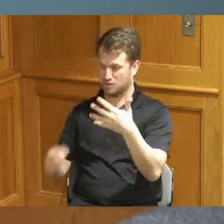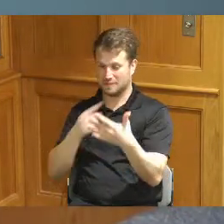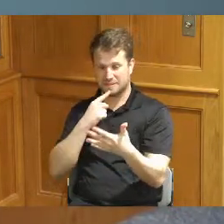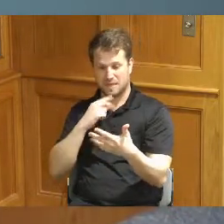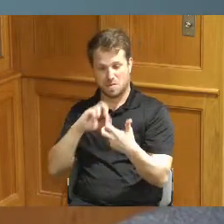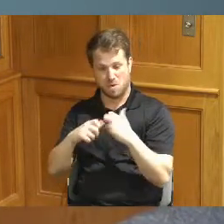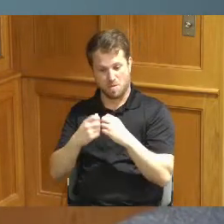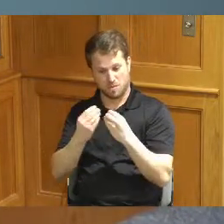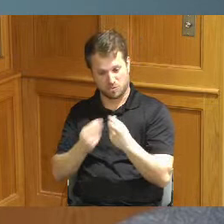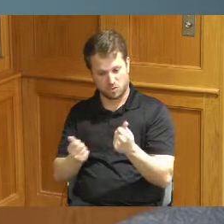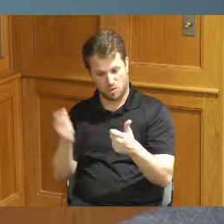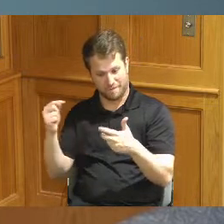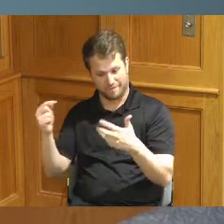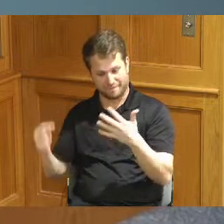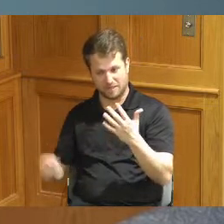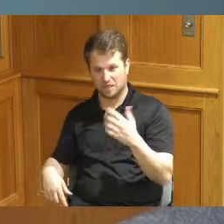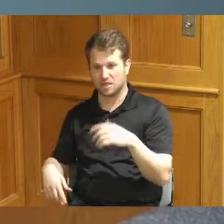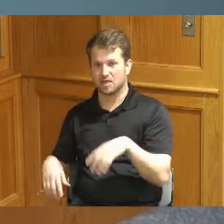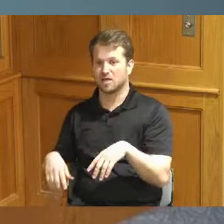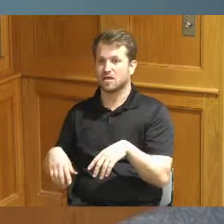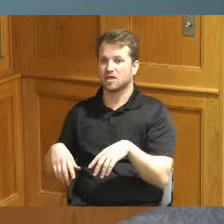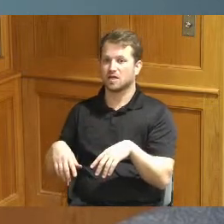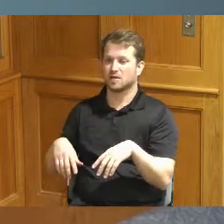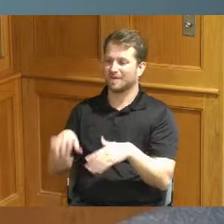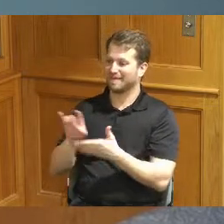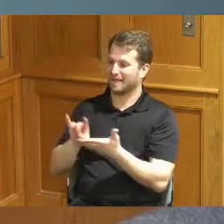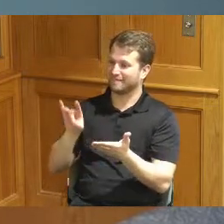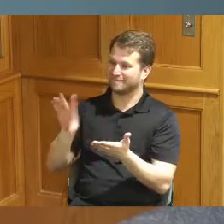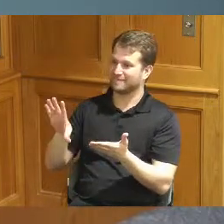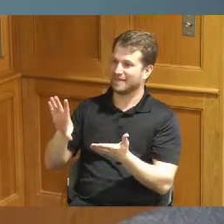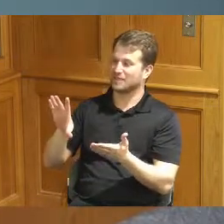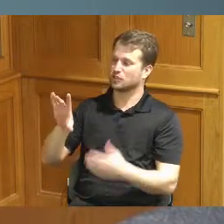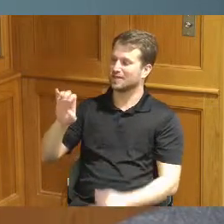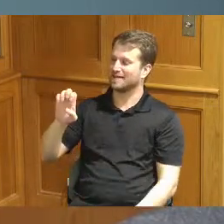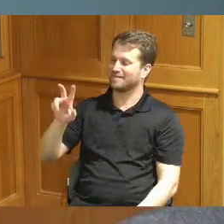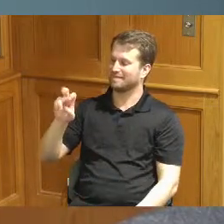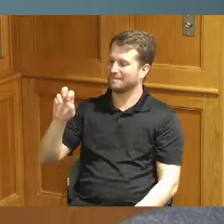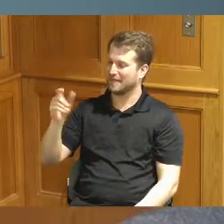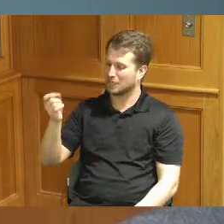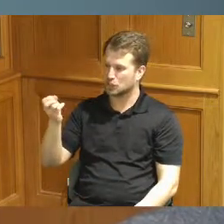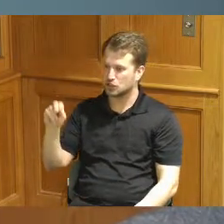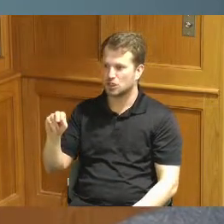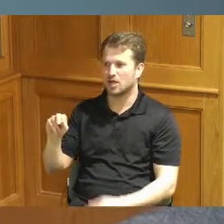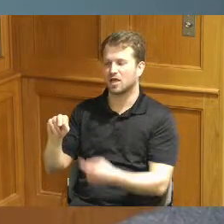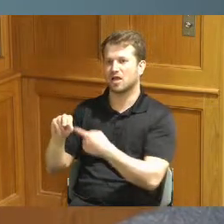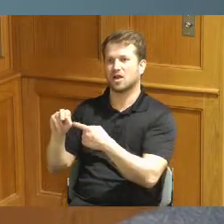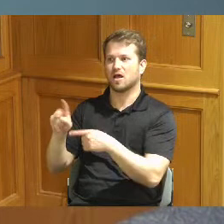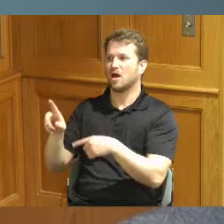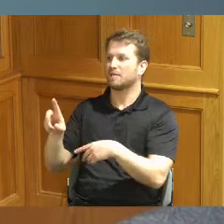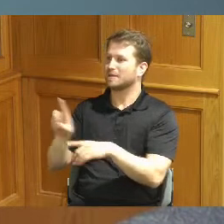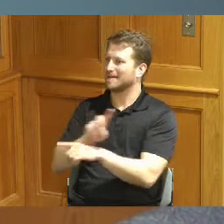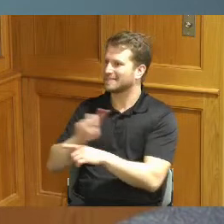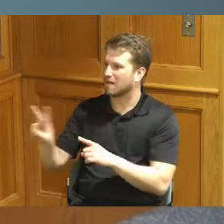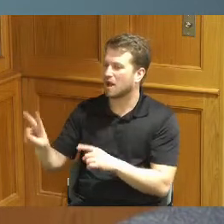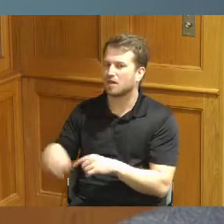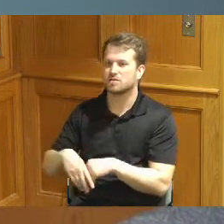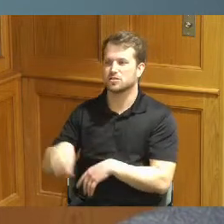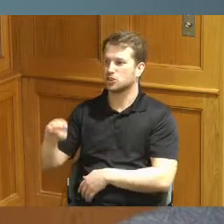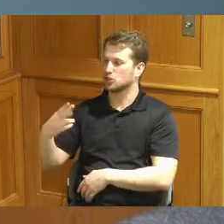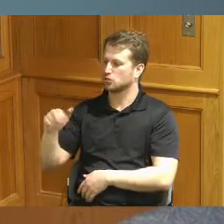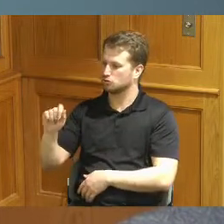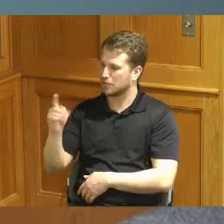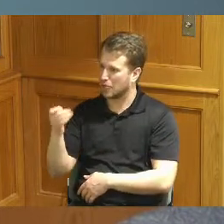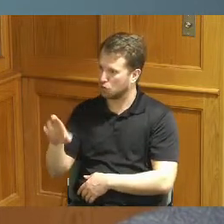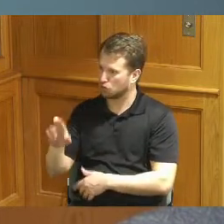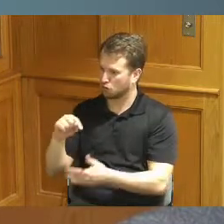solving you deal with eviction prevention domestic violence shelter and then you have the word of the